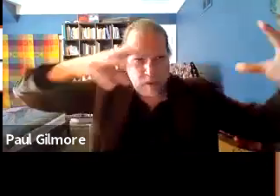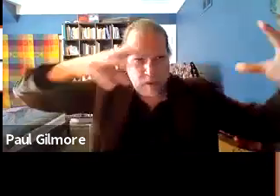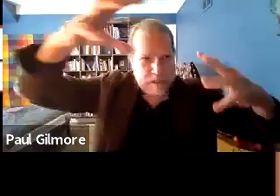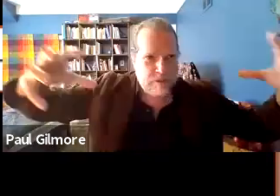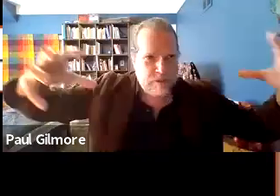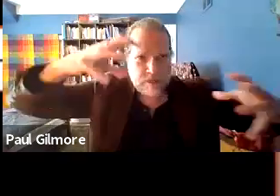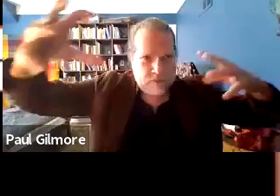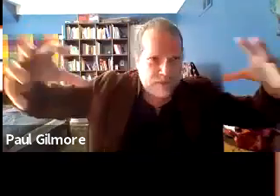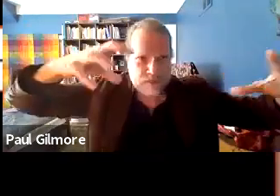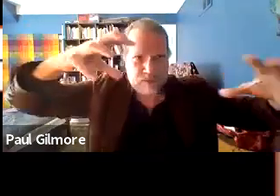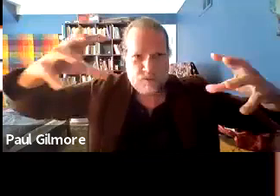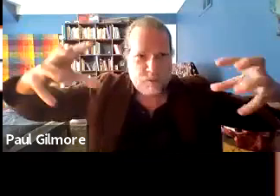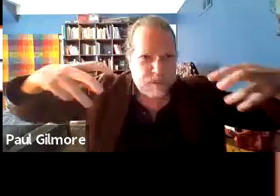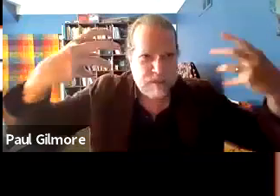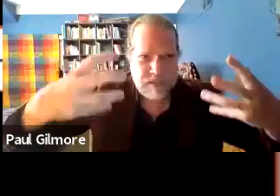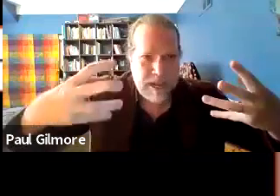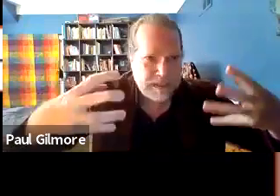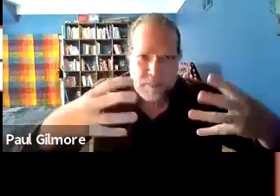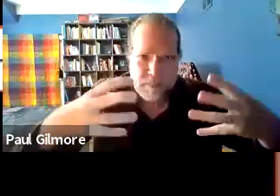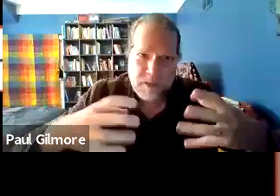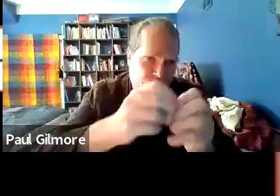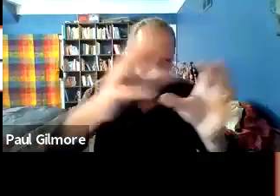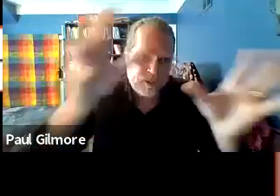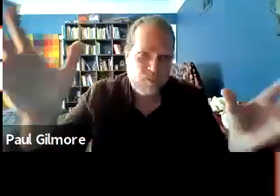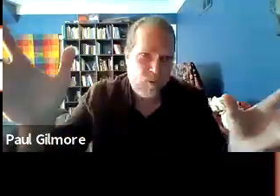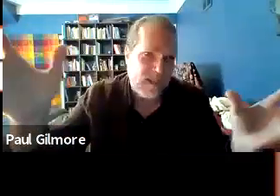all these different ethnicities and groups, and they're not coming out as all just one